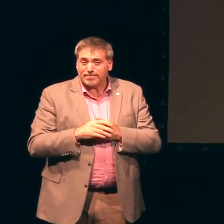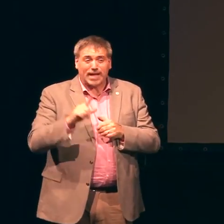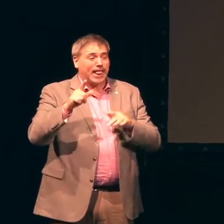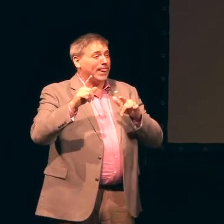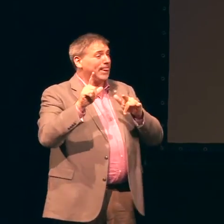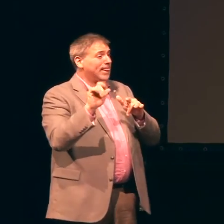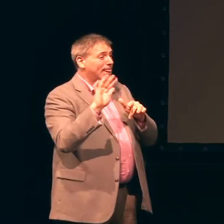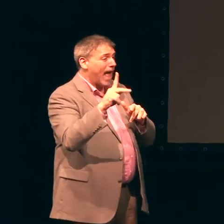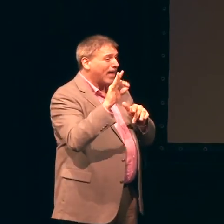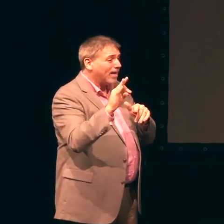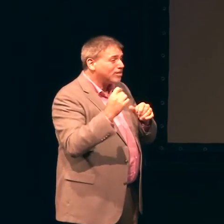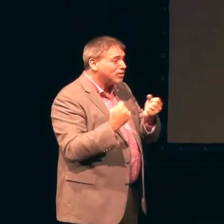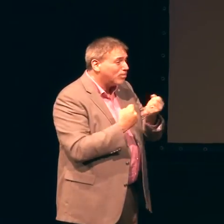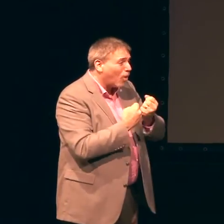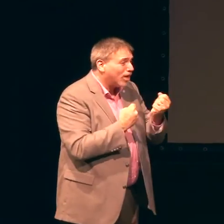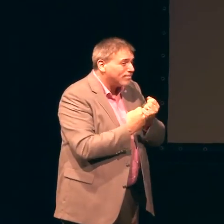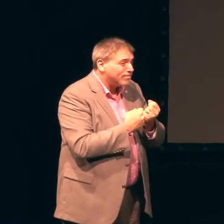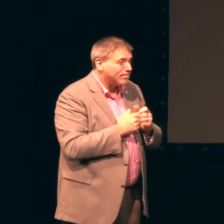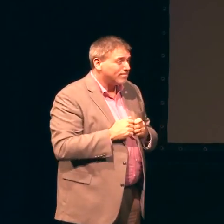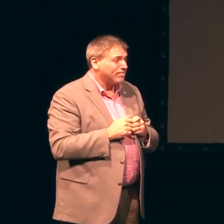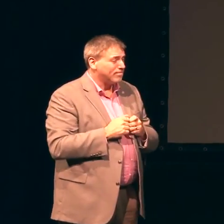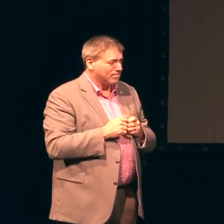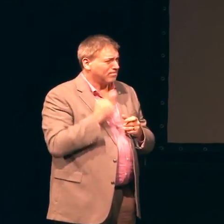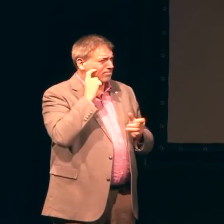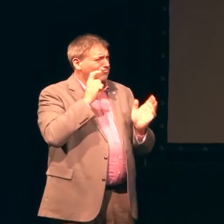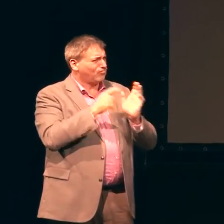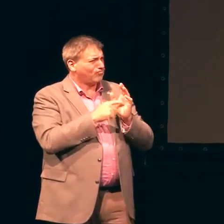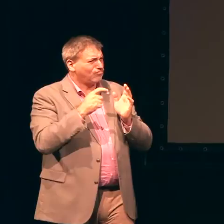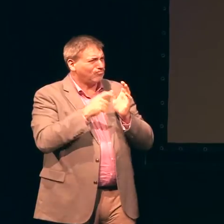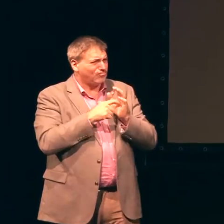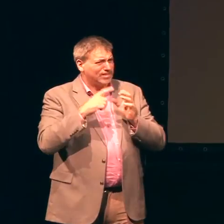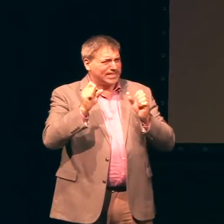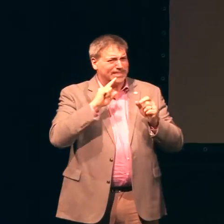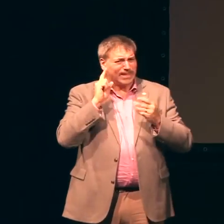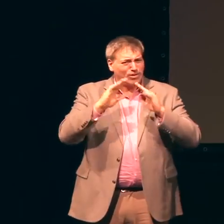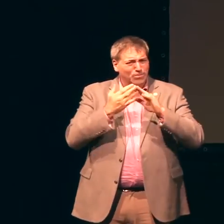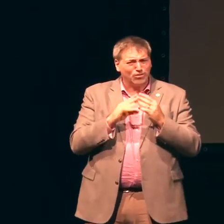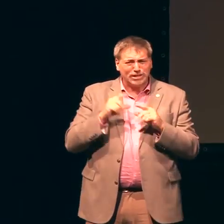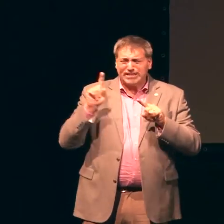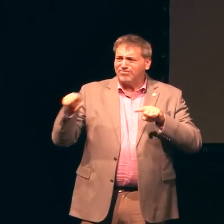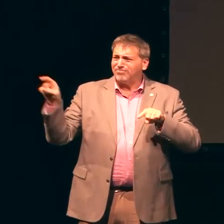Social rejection, lack of support, I have noticed